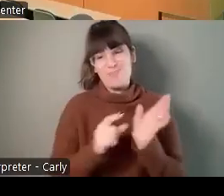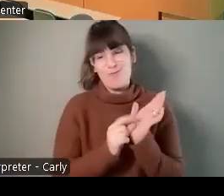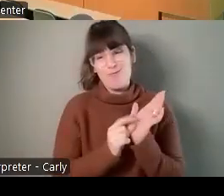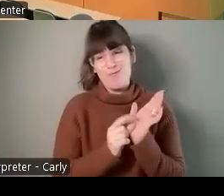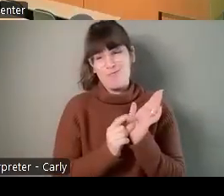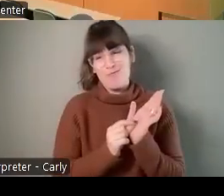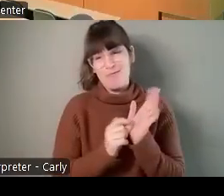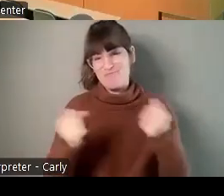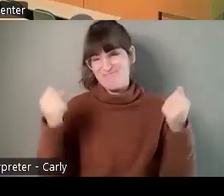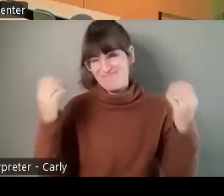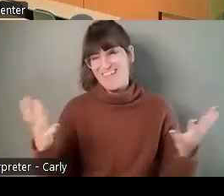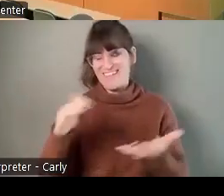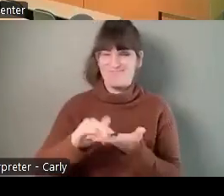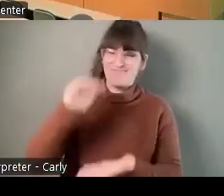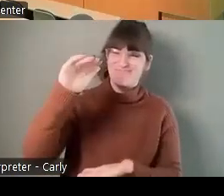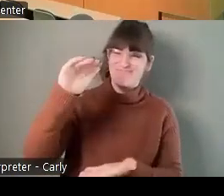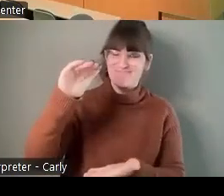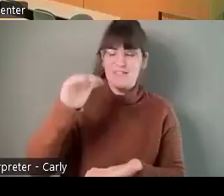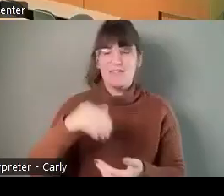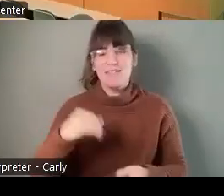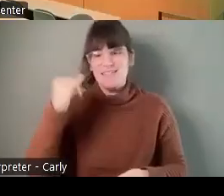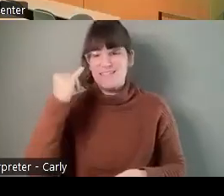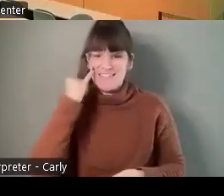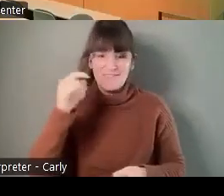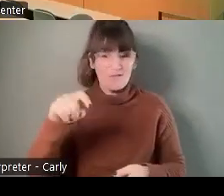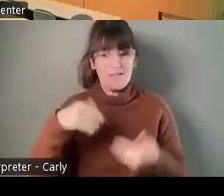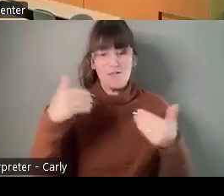you know I'll make jokes while paper your house with it if it helps. But the idea is that they're